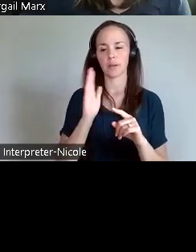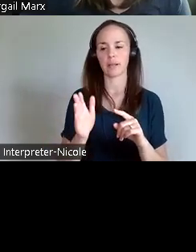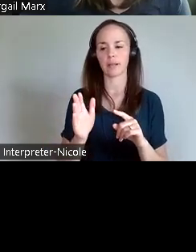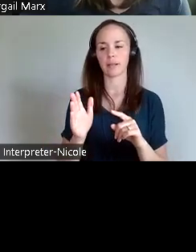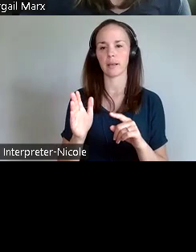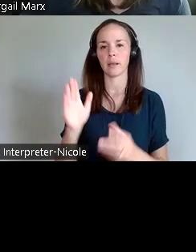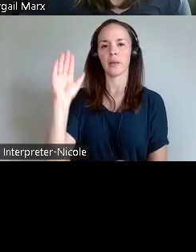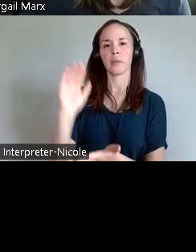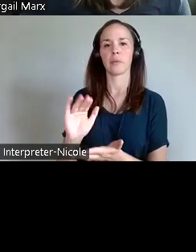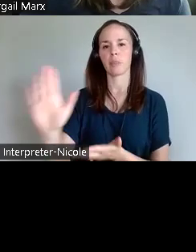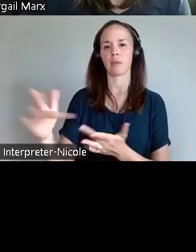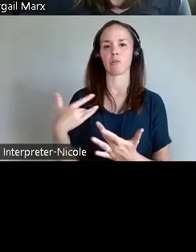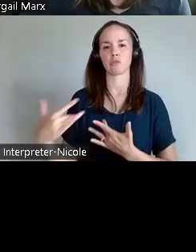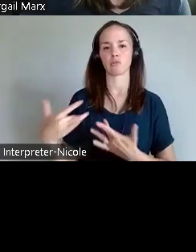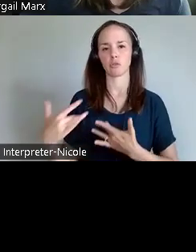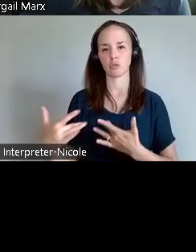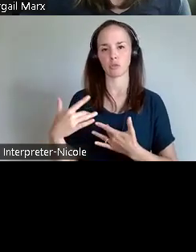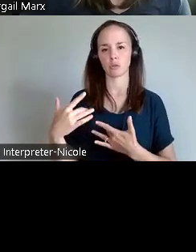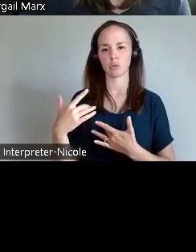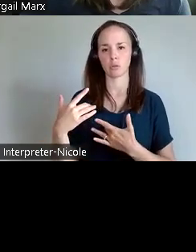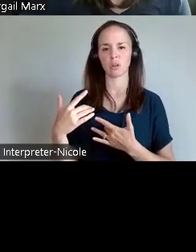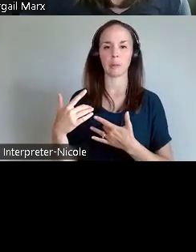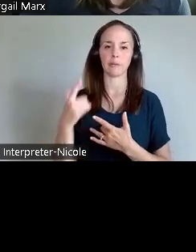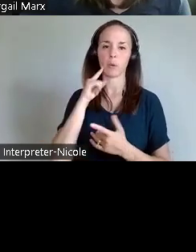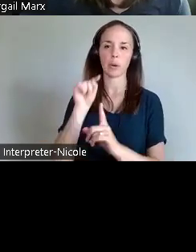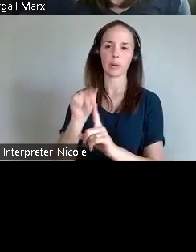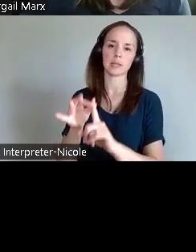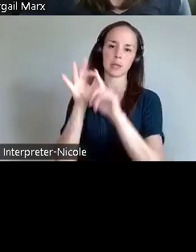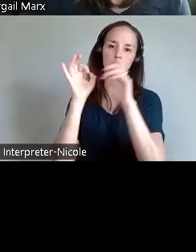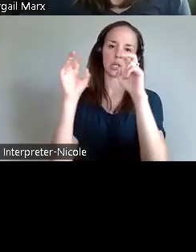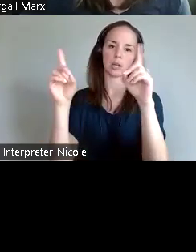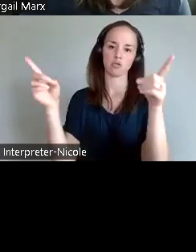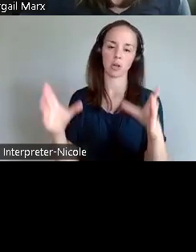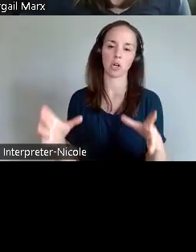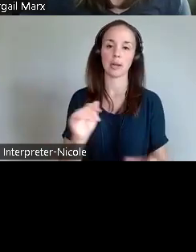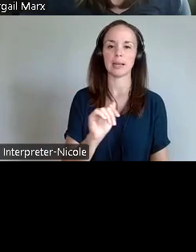on the part of special ed directors as well. So that AT guidance document is really,